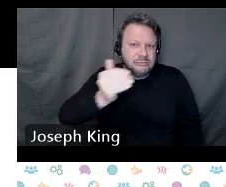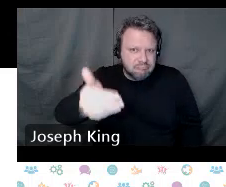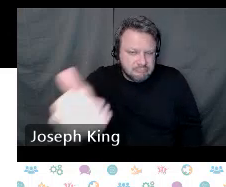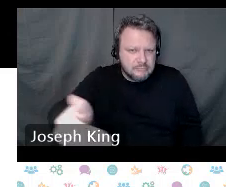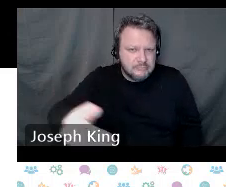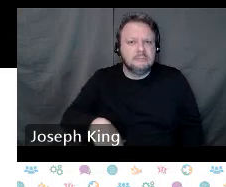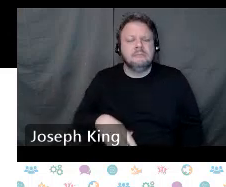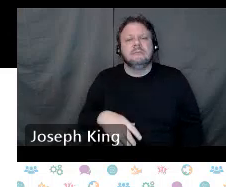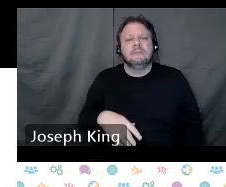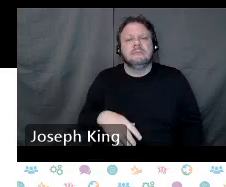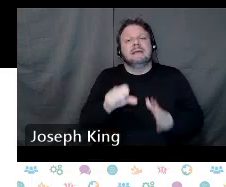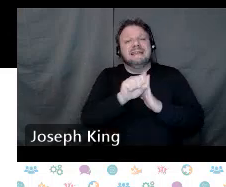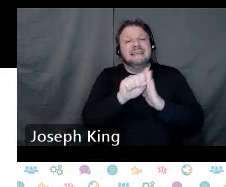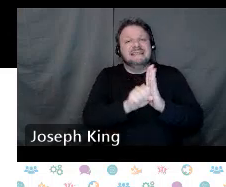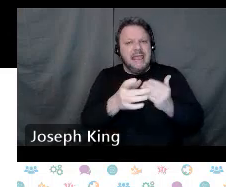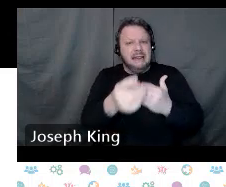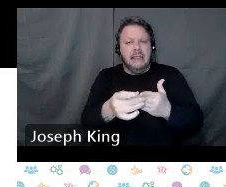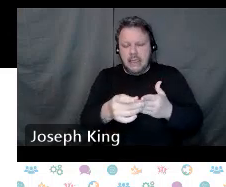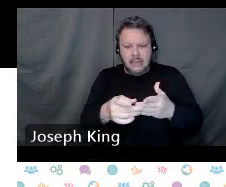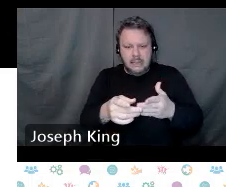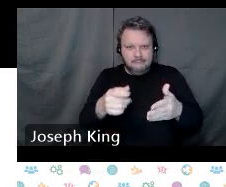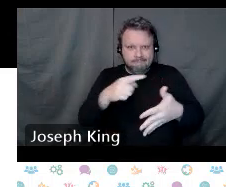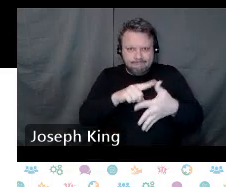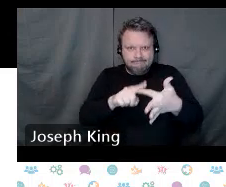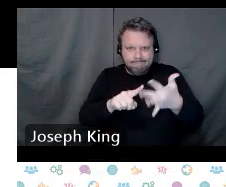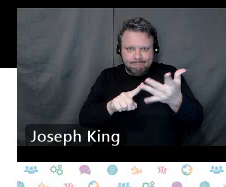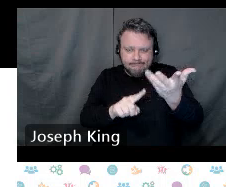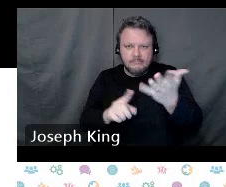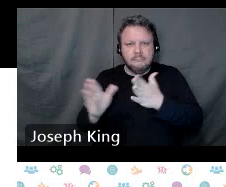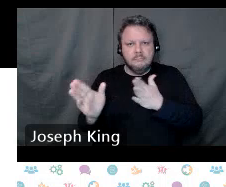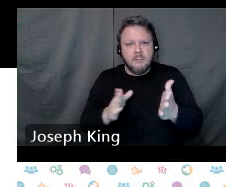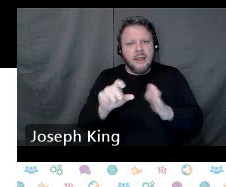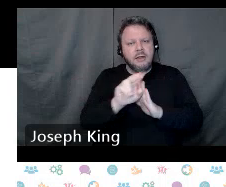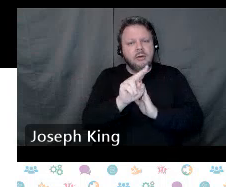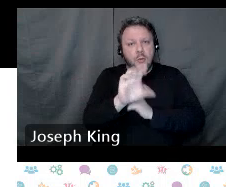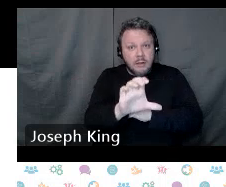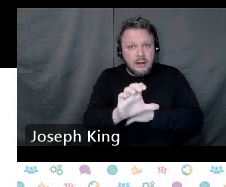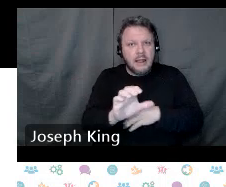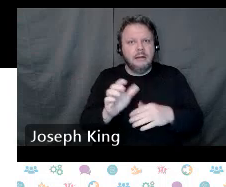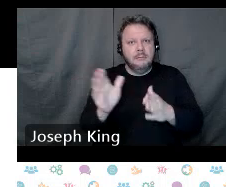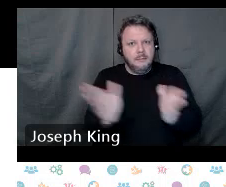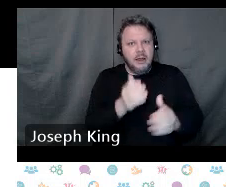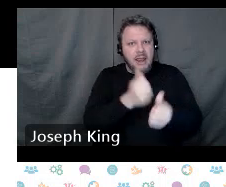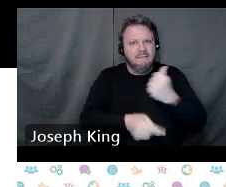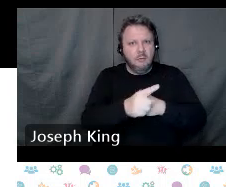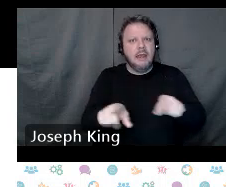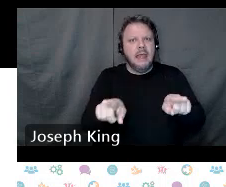a coordinated state LED road map designed to prepare our state to support everyone